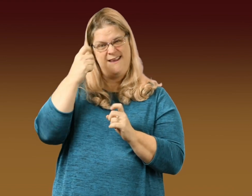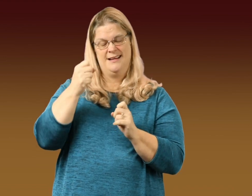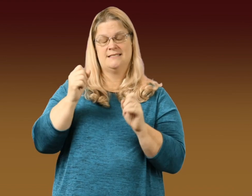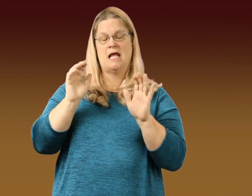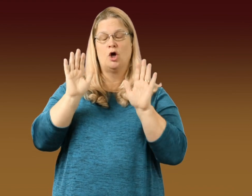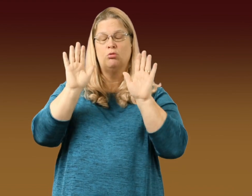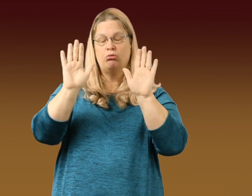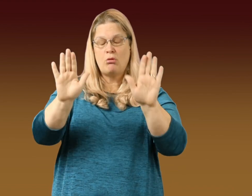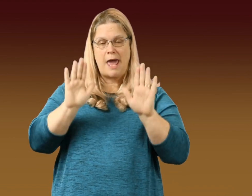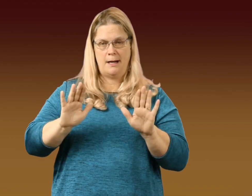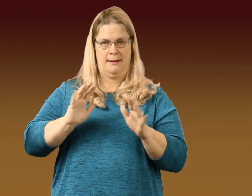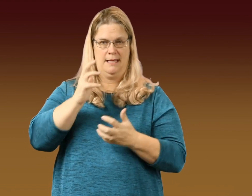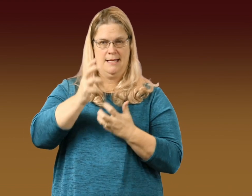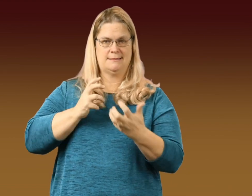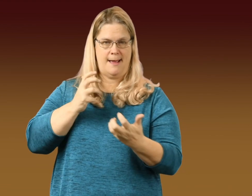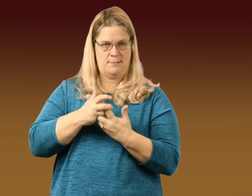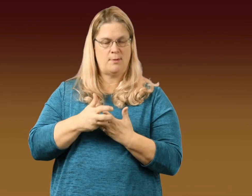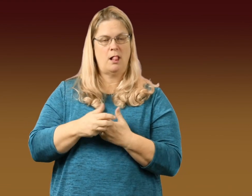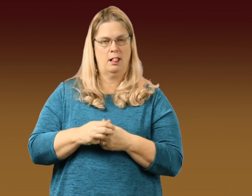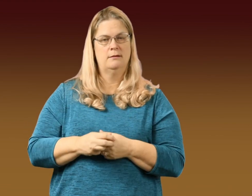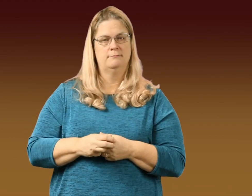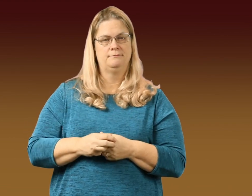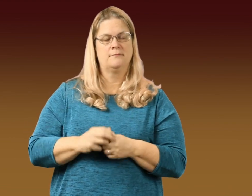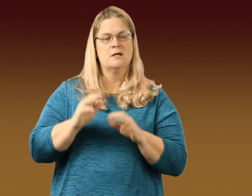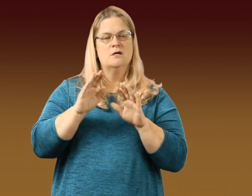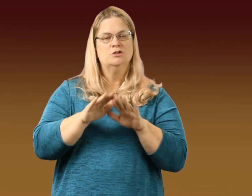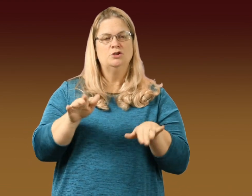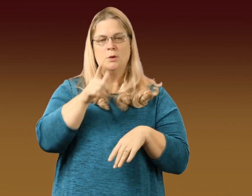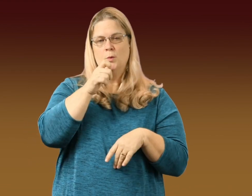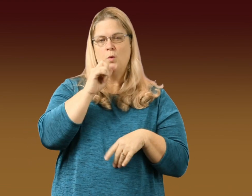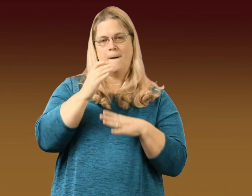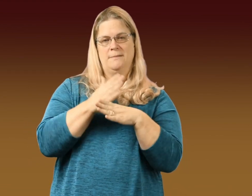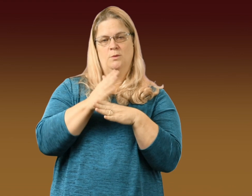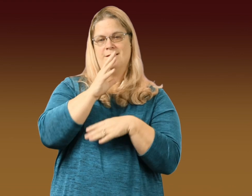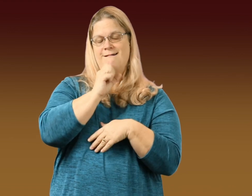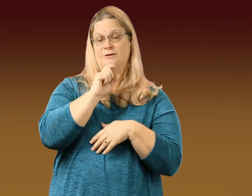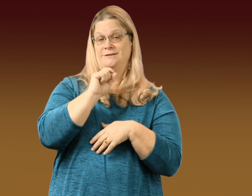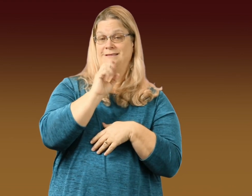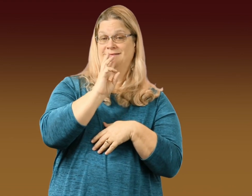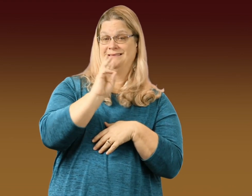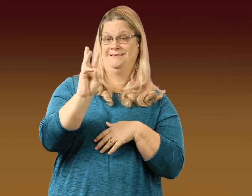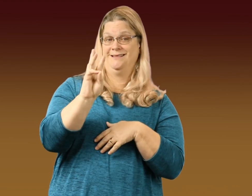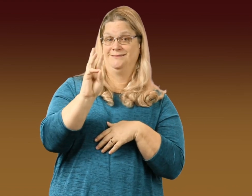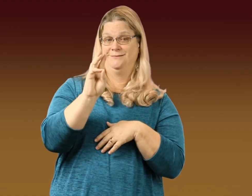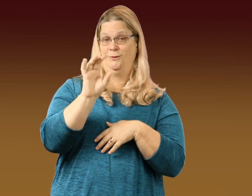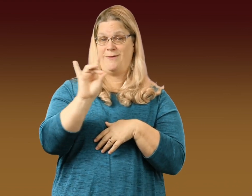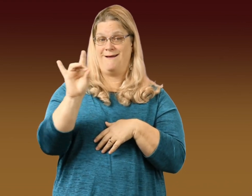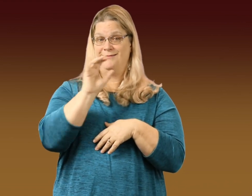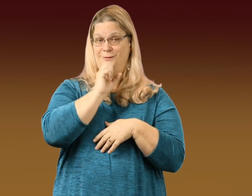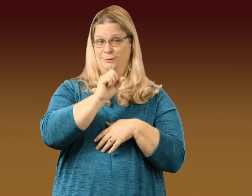The brain is incredibly adaptable. Children who are between the ages of six